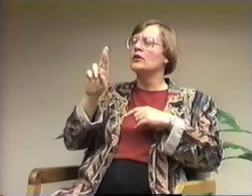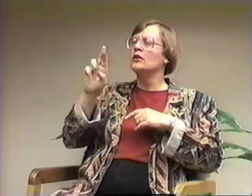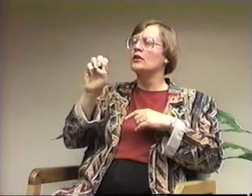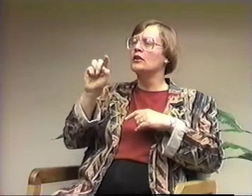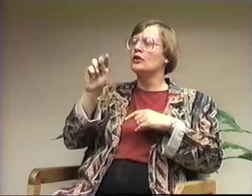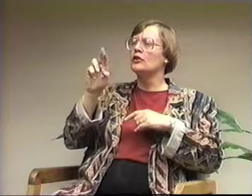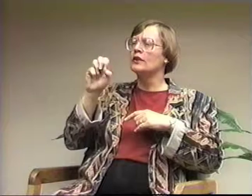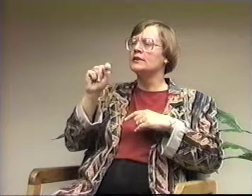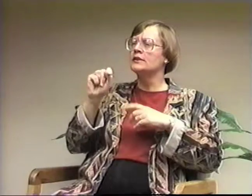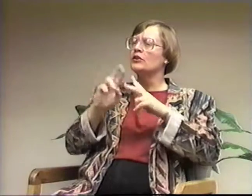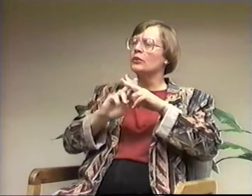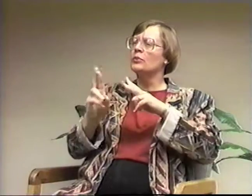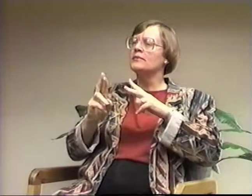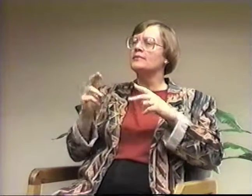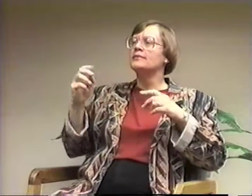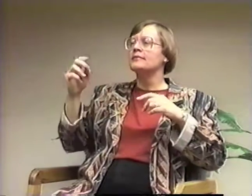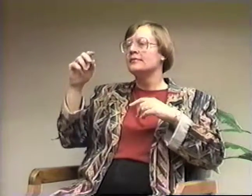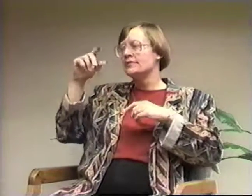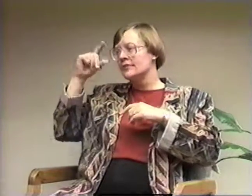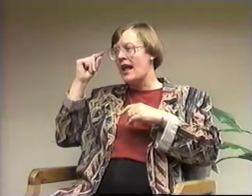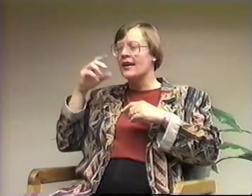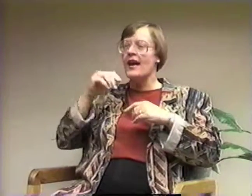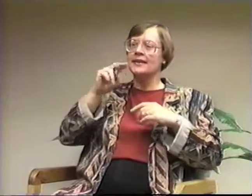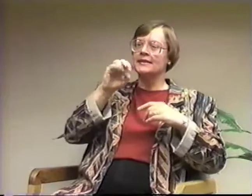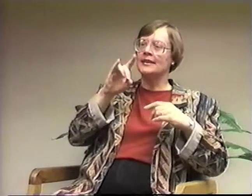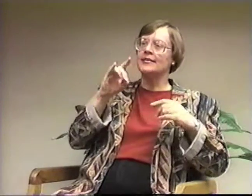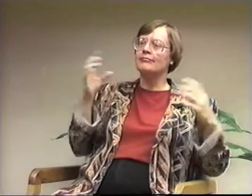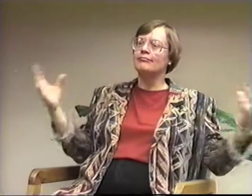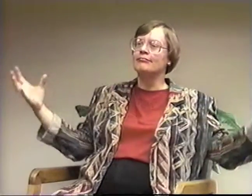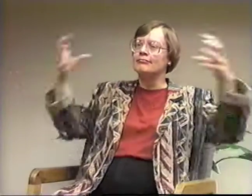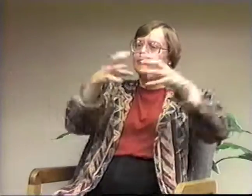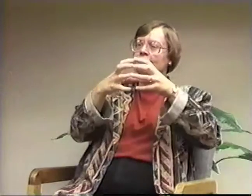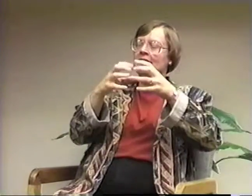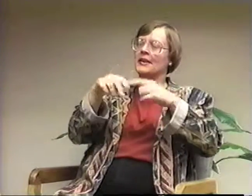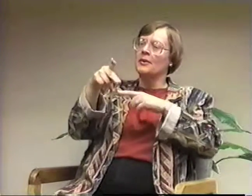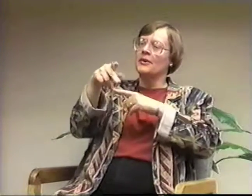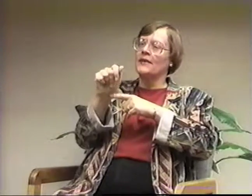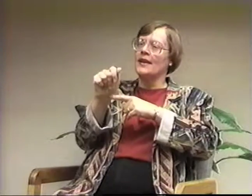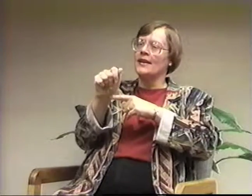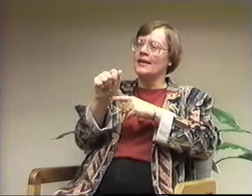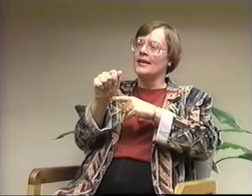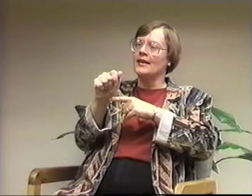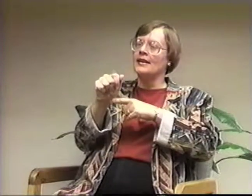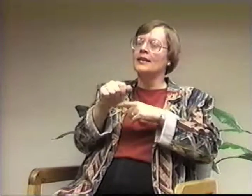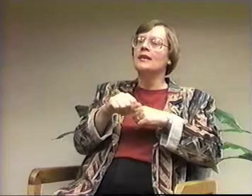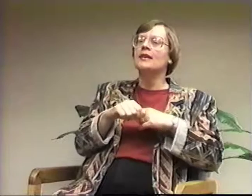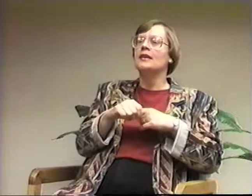There was a retreat - Gallaudet and NTID got together in Pennsylvania.